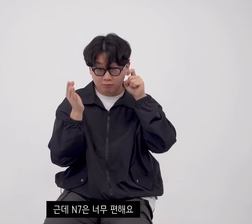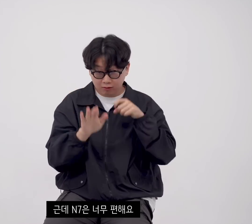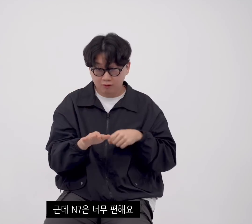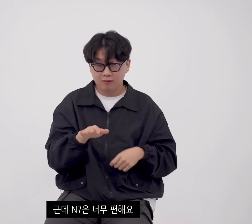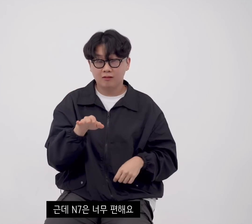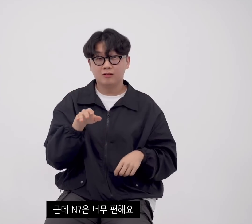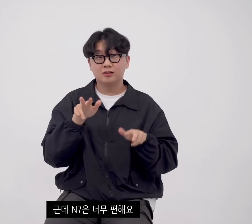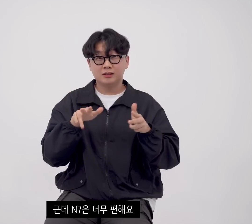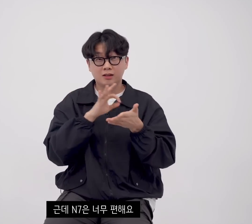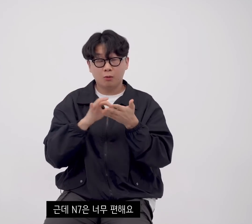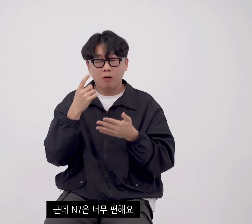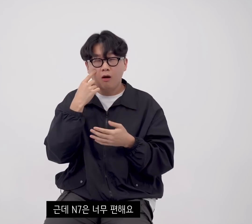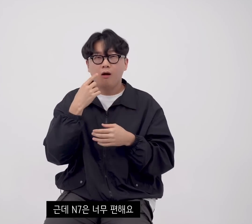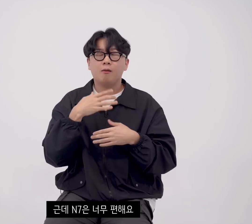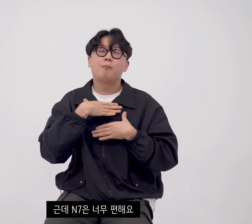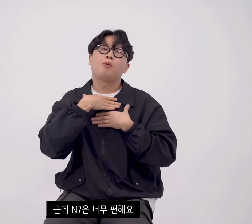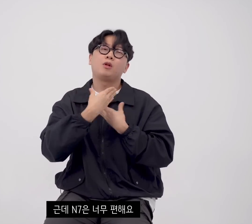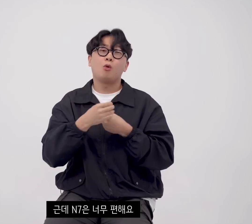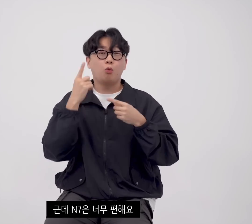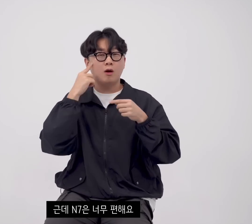but the N7 is very comfortable.